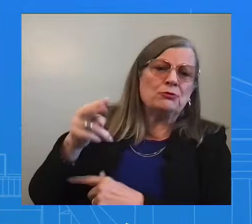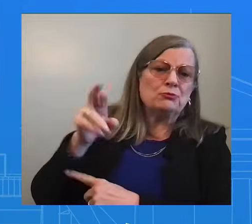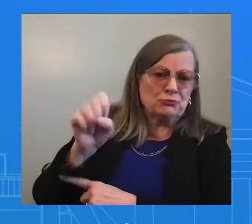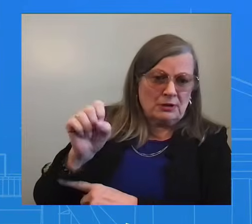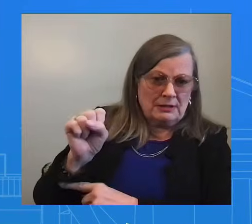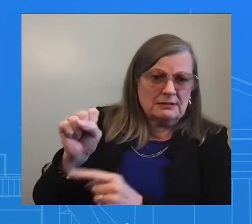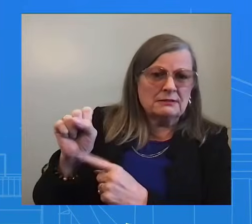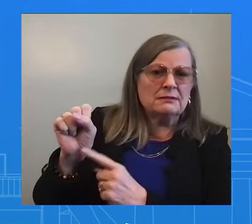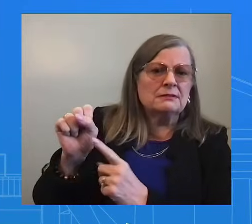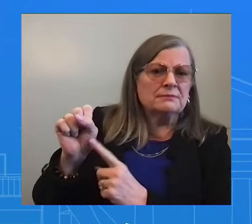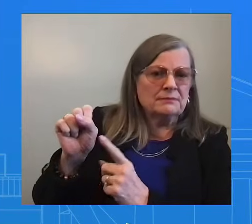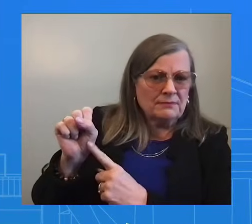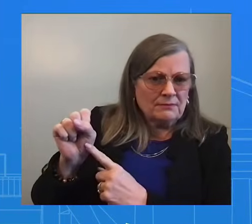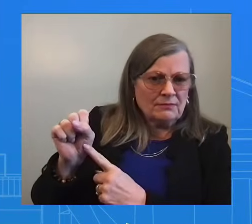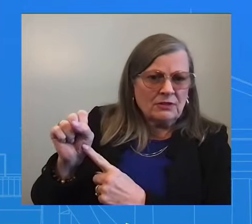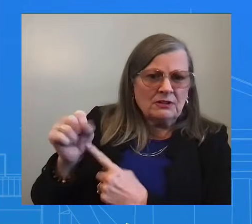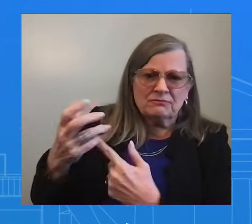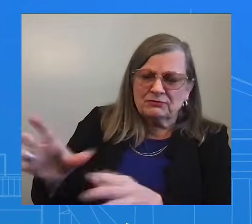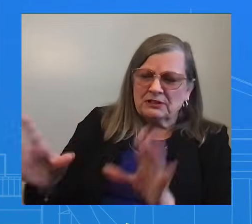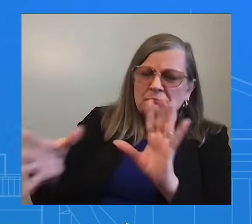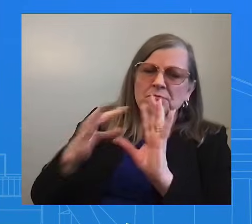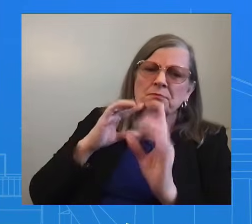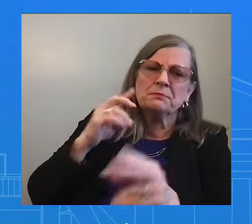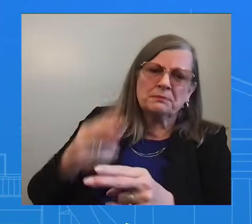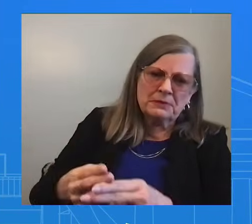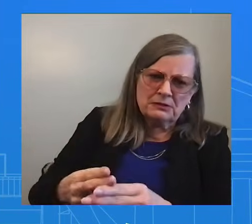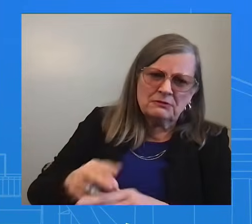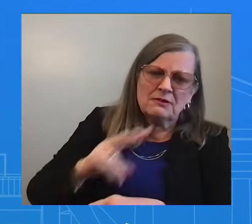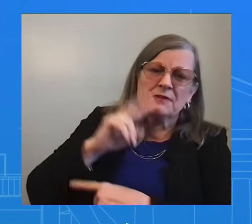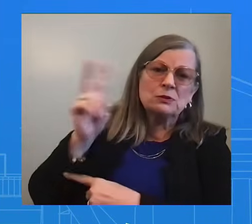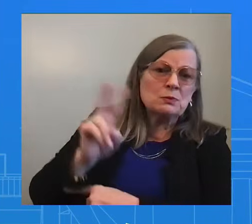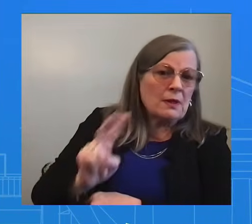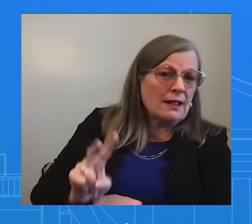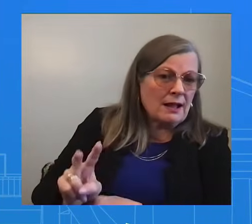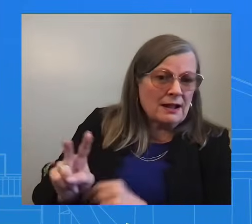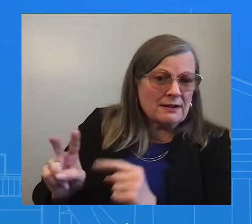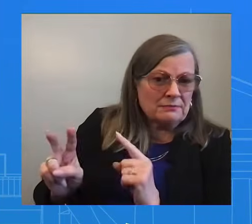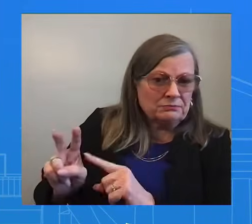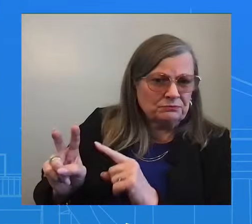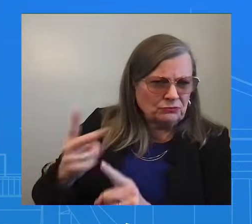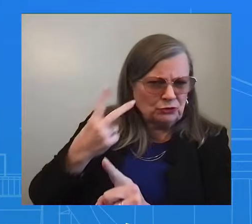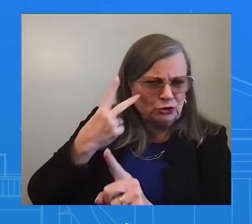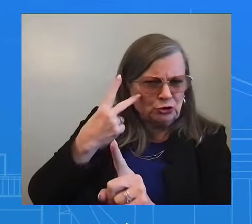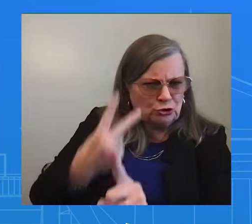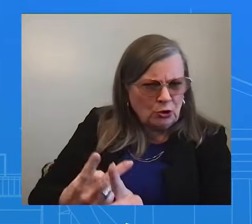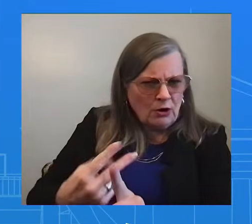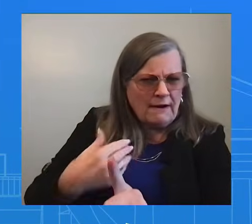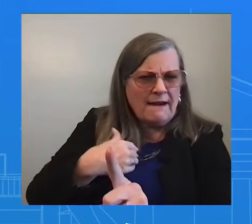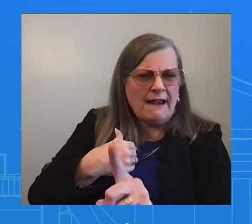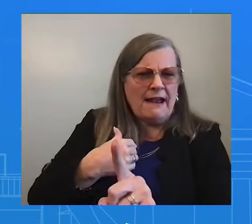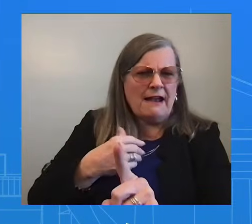the hostage exchange, the swap that you all saw that was very successful. He made time to do that.